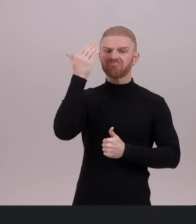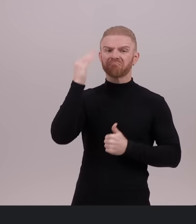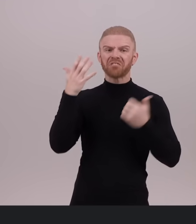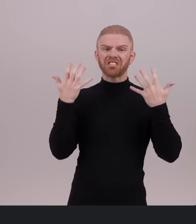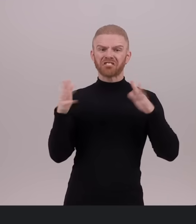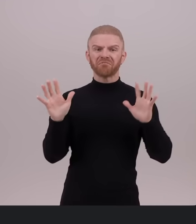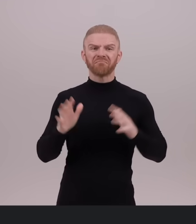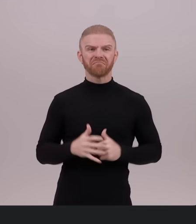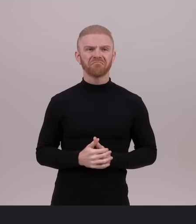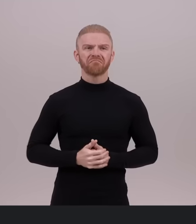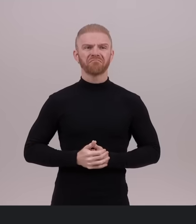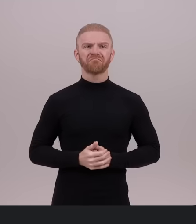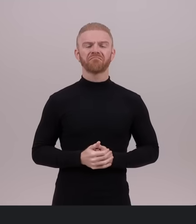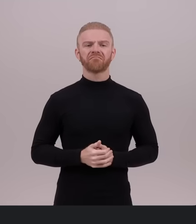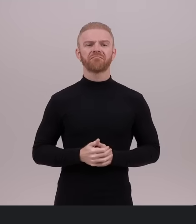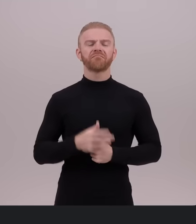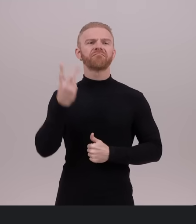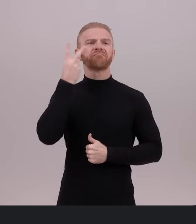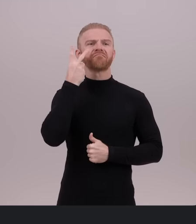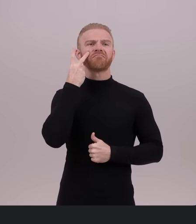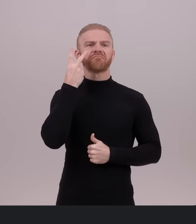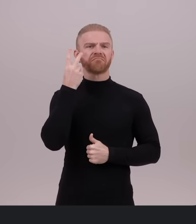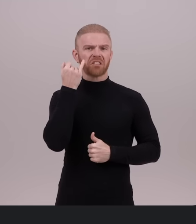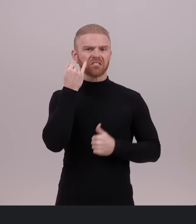so I'm switching back to Chrome, and I'm